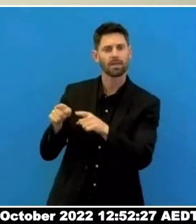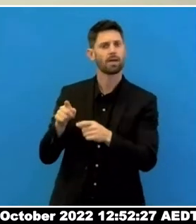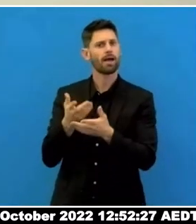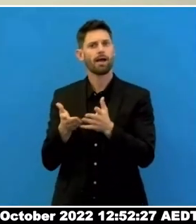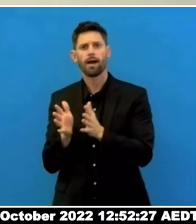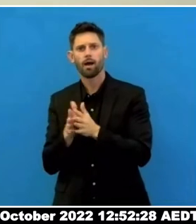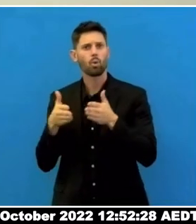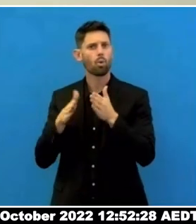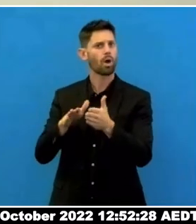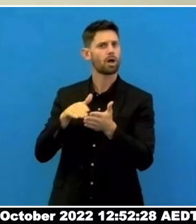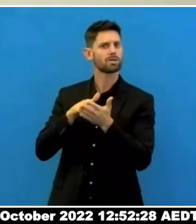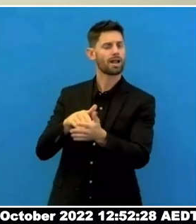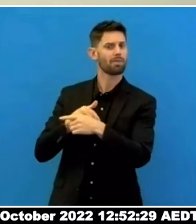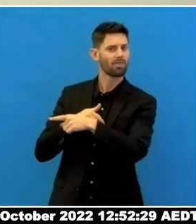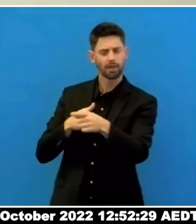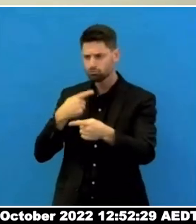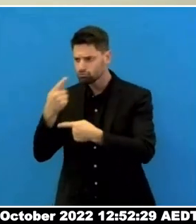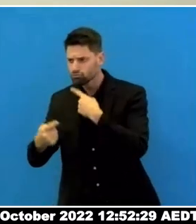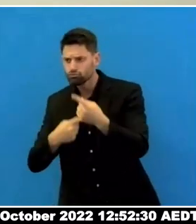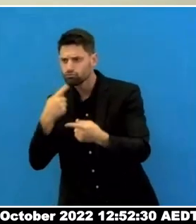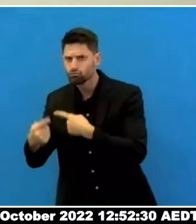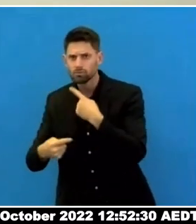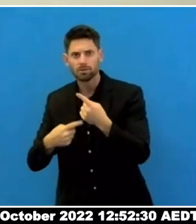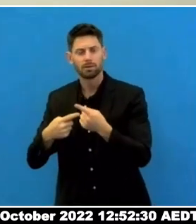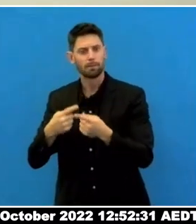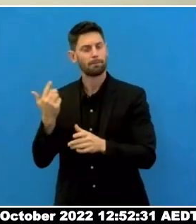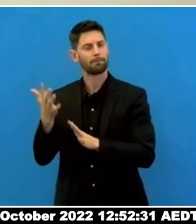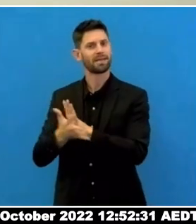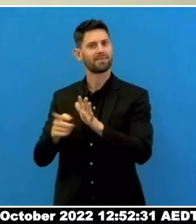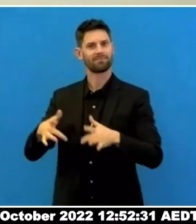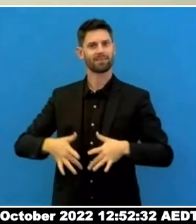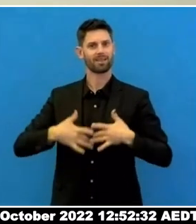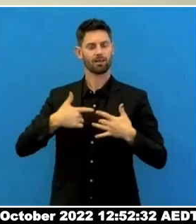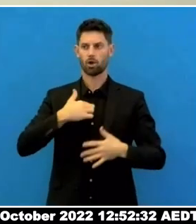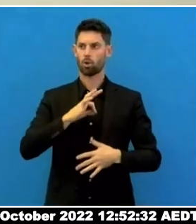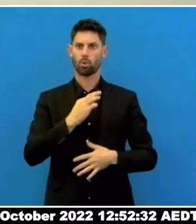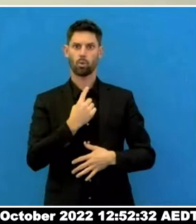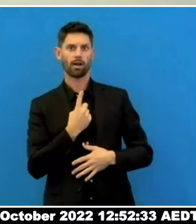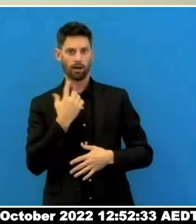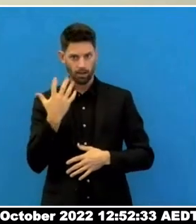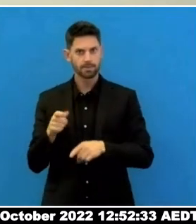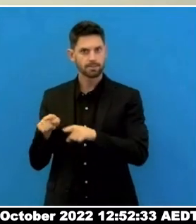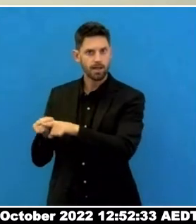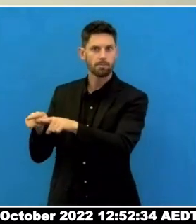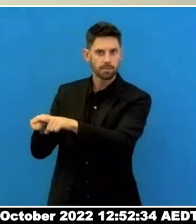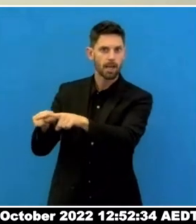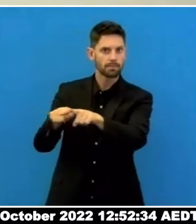and helps people understand that that is often a shared experience, and so it decreases the stigma, and we hope makes it more likely